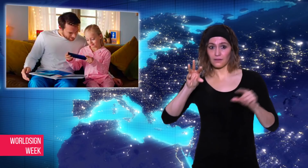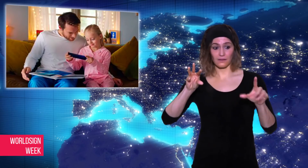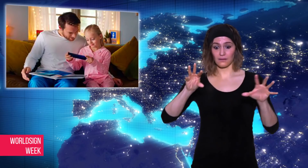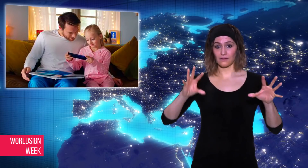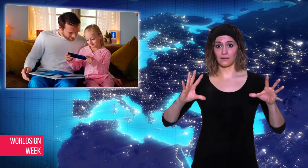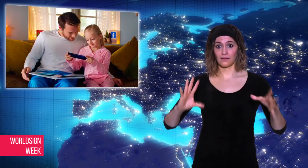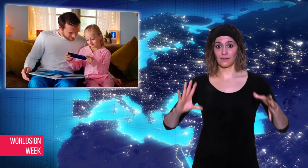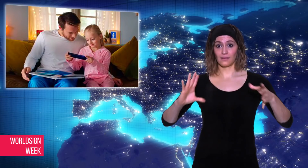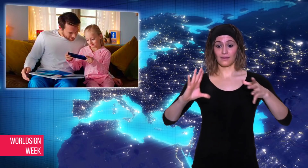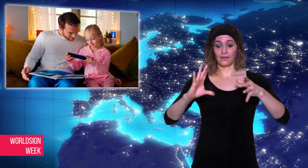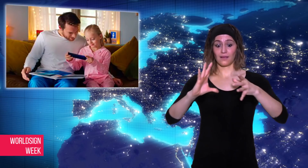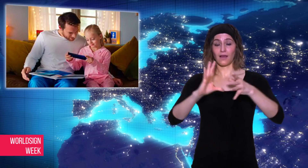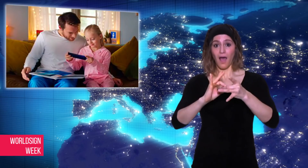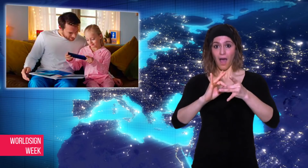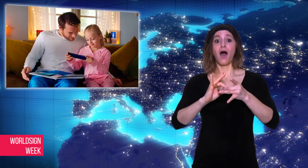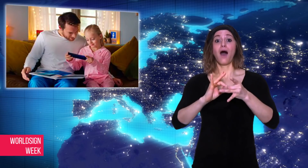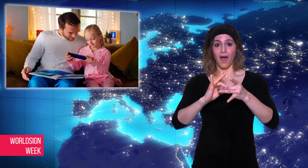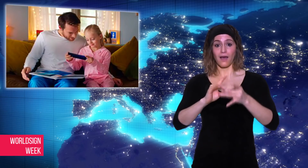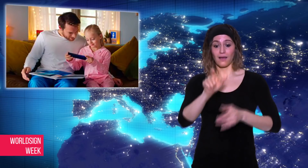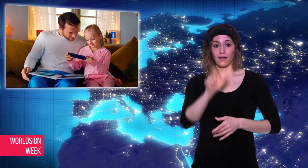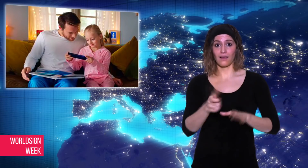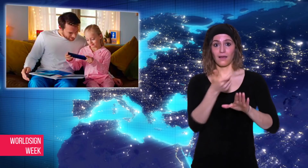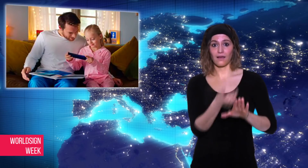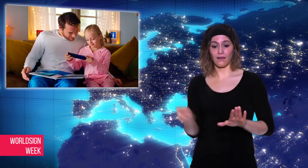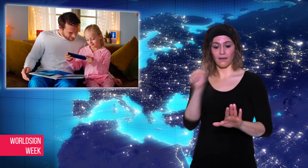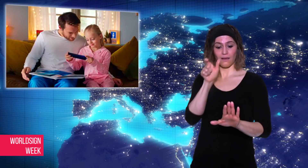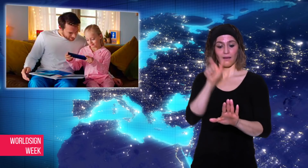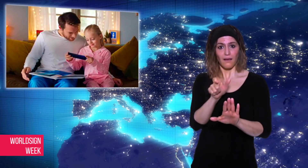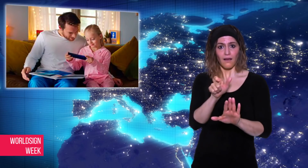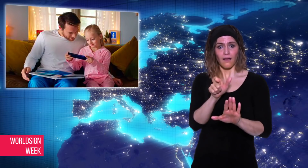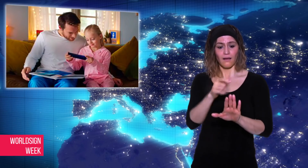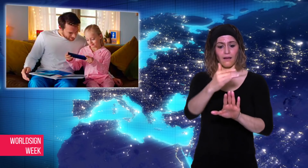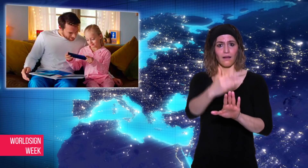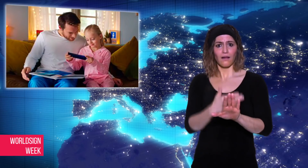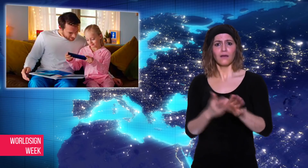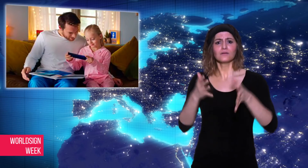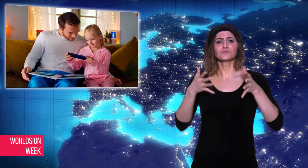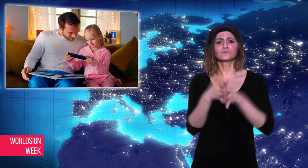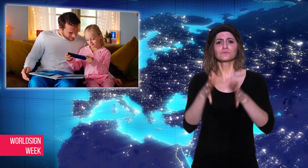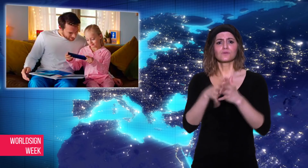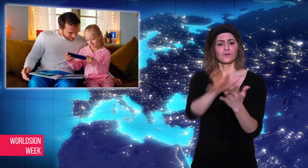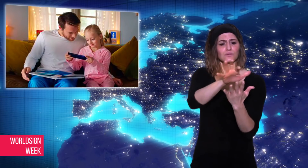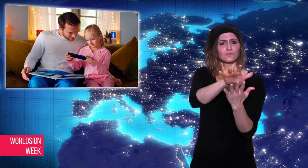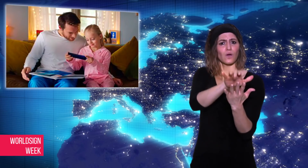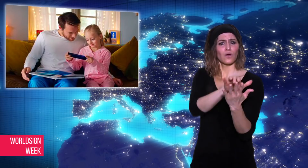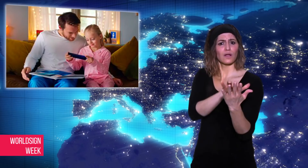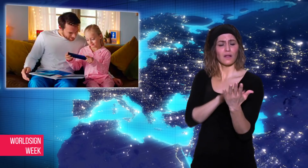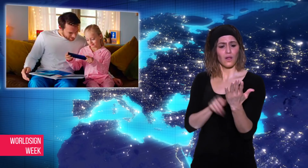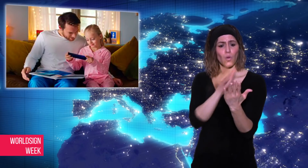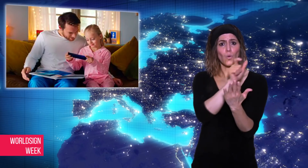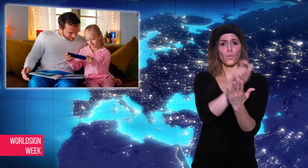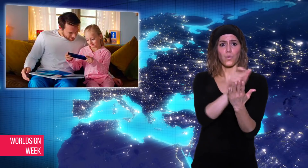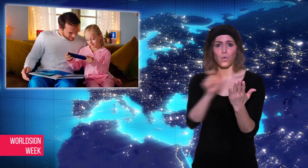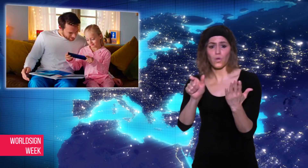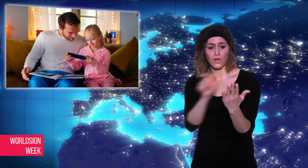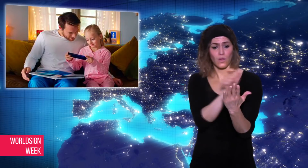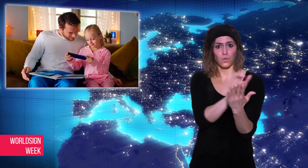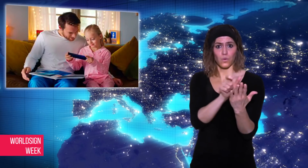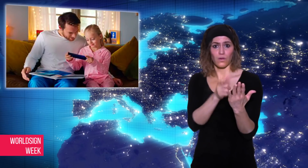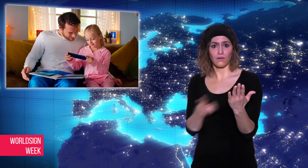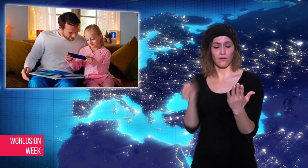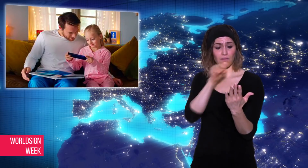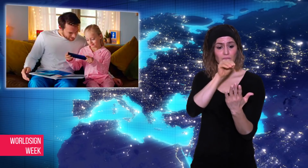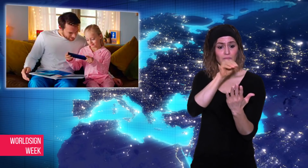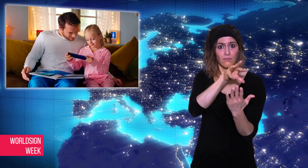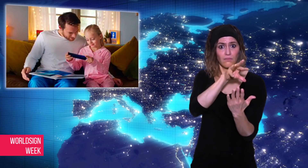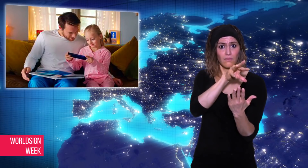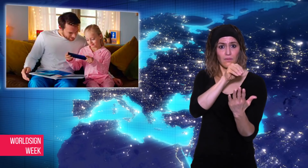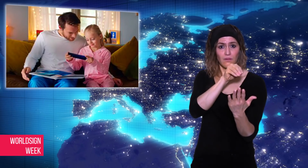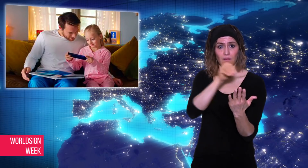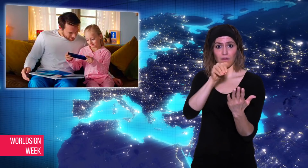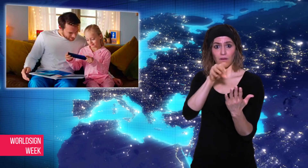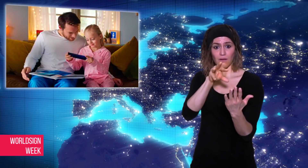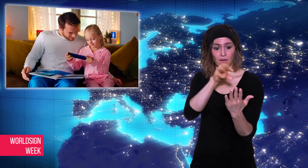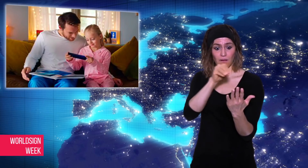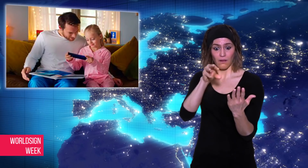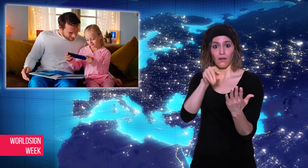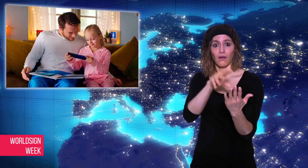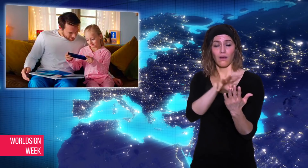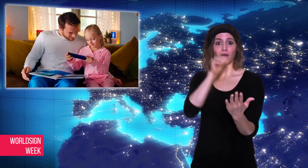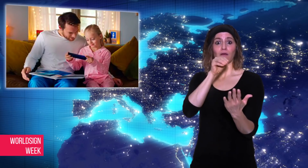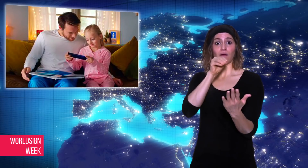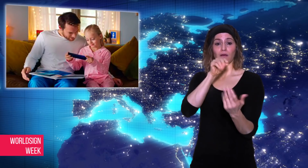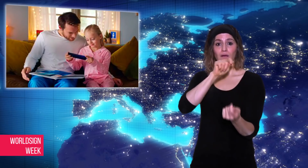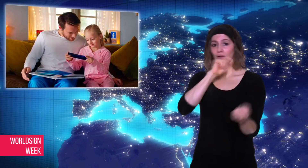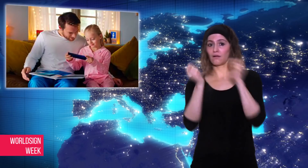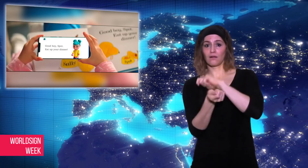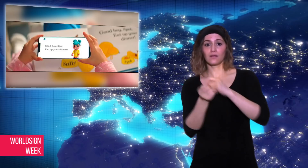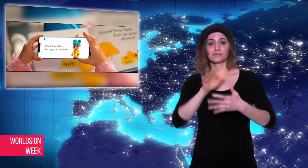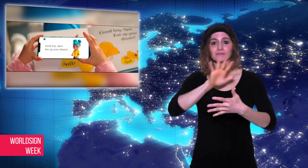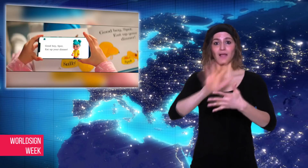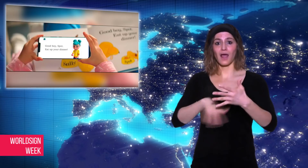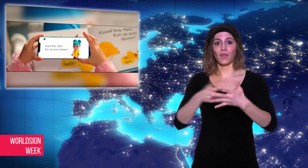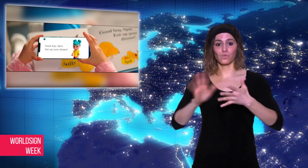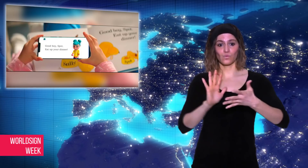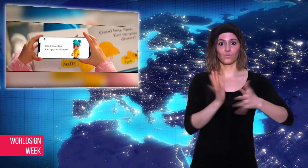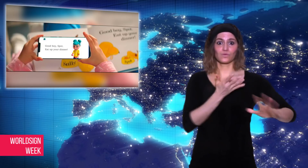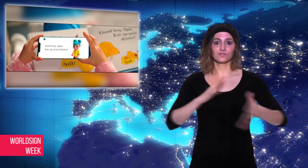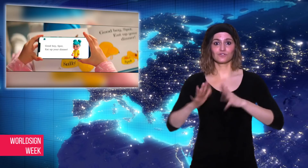the smartphone’s camera to recognize words of a story and